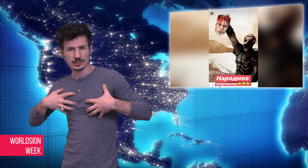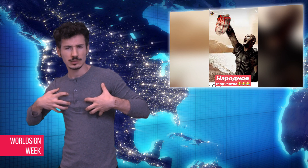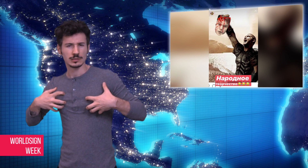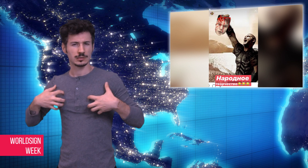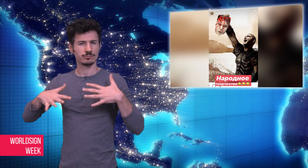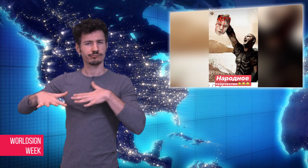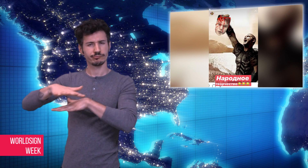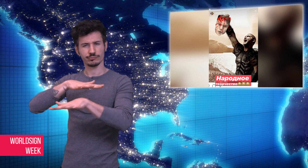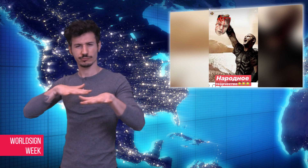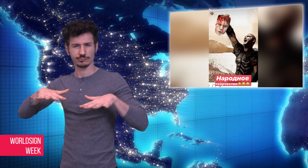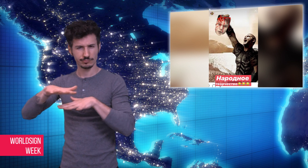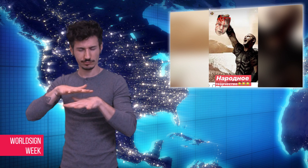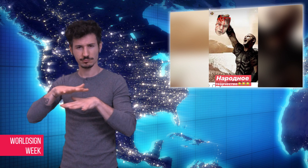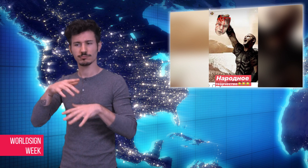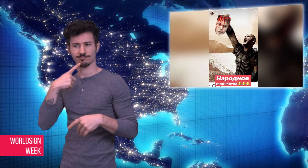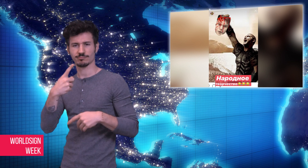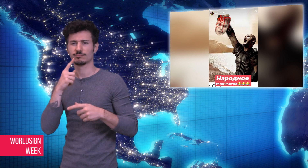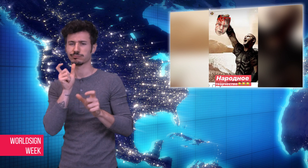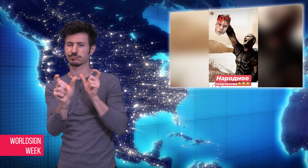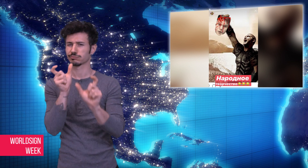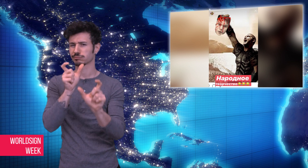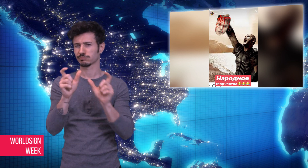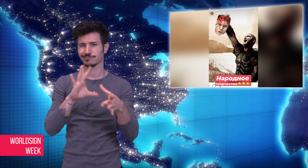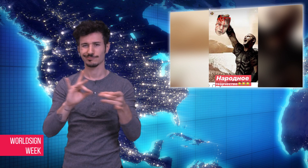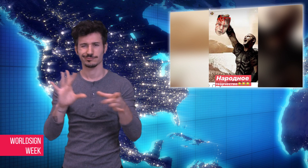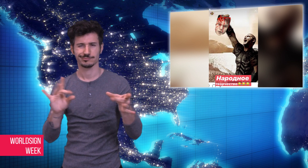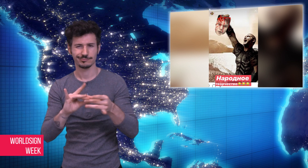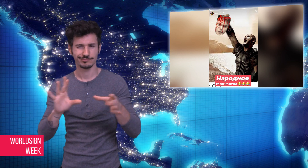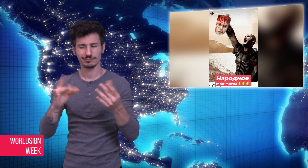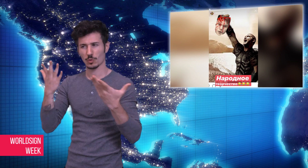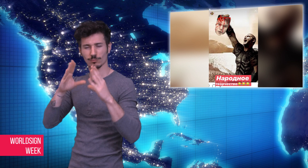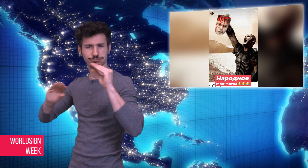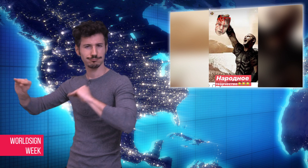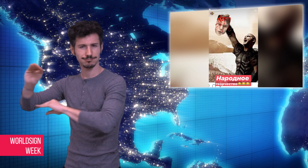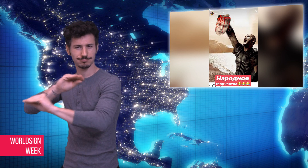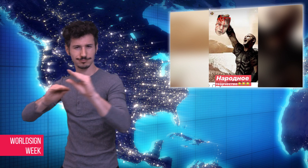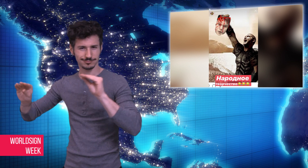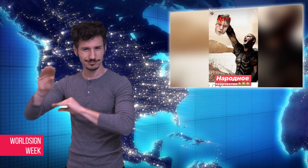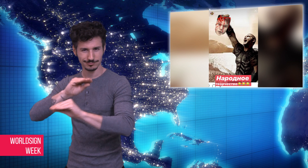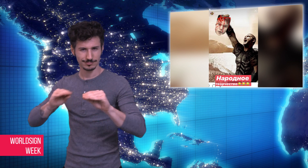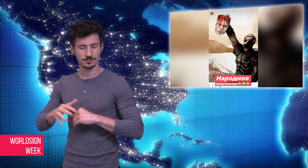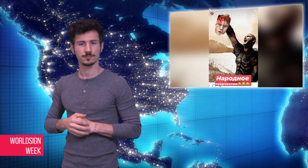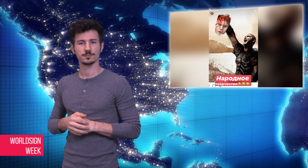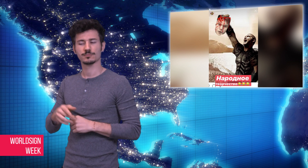video. They responded in large numbers objecting to